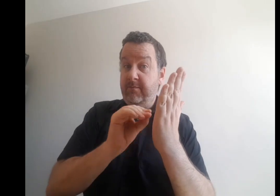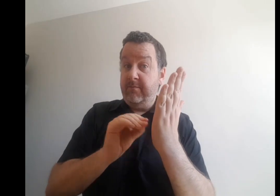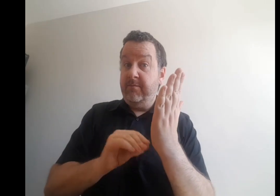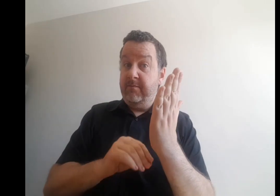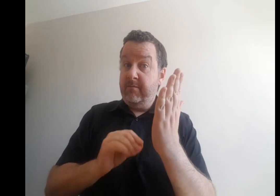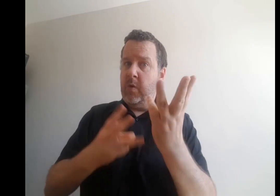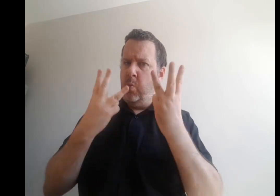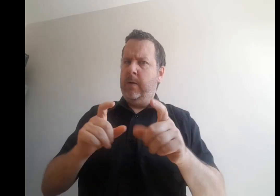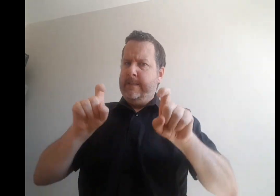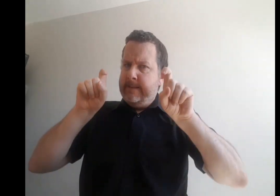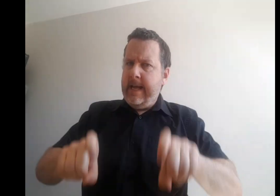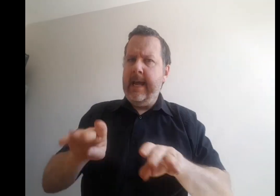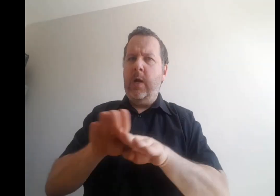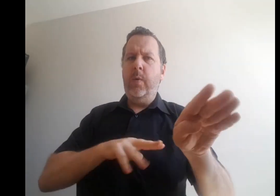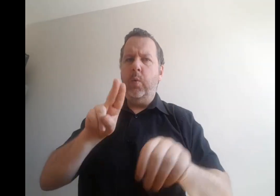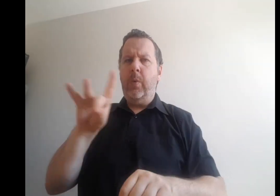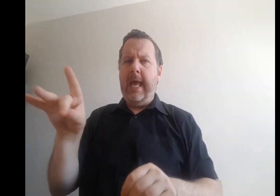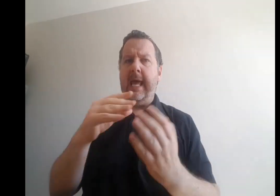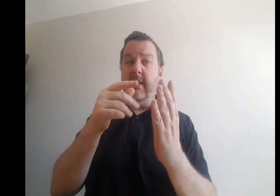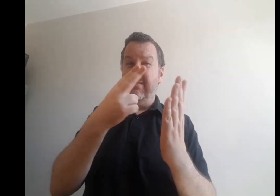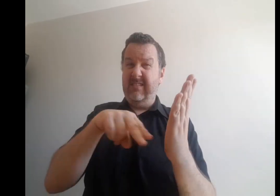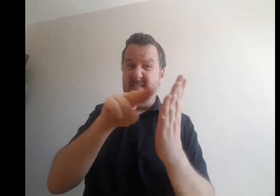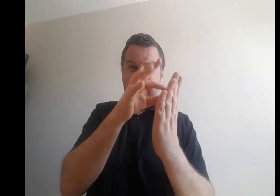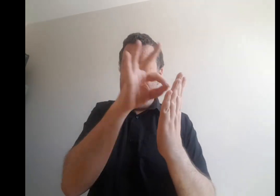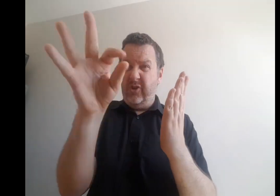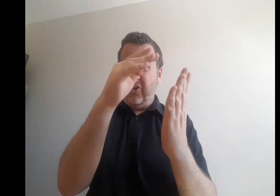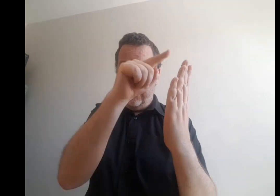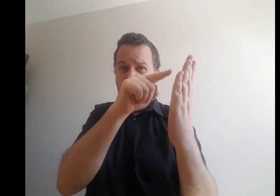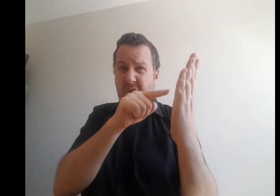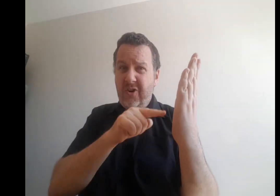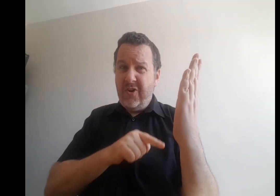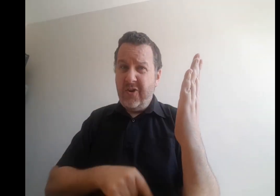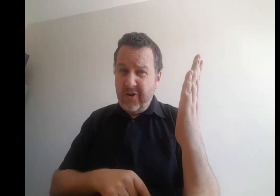I've looked through these signatures. You can clearly see that the Belfast Deaf Catholics